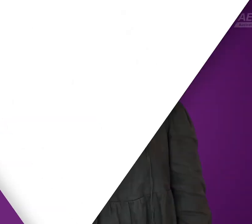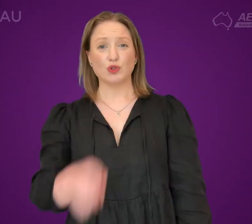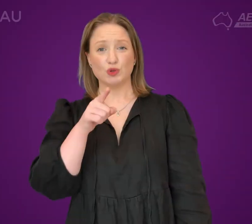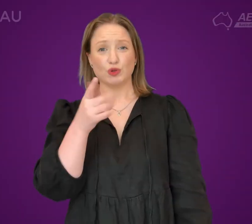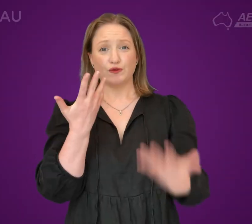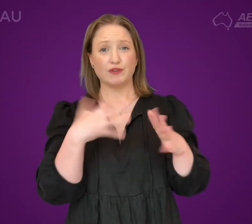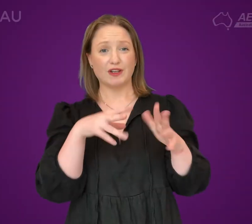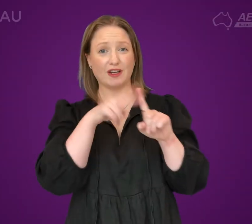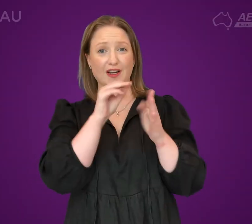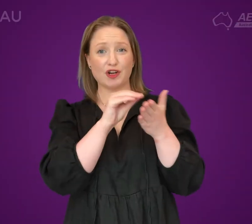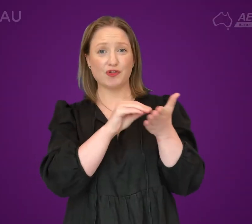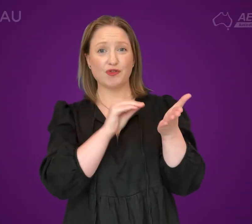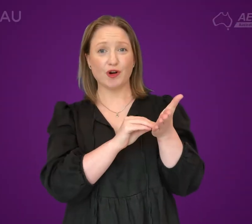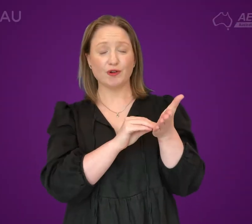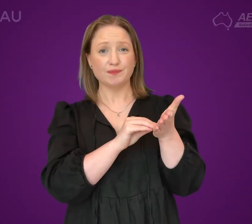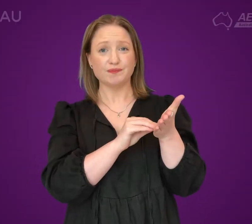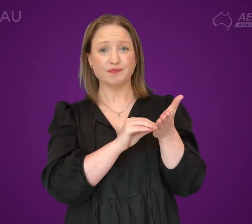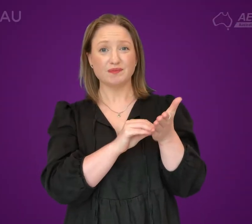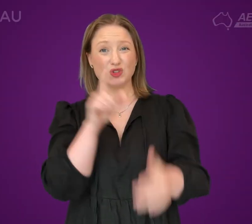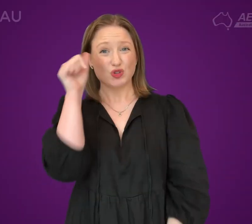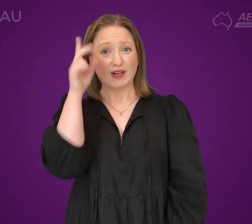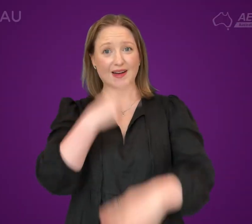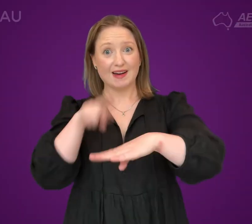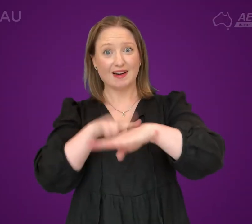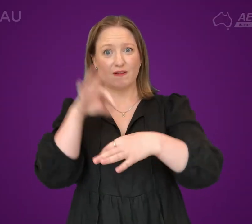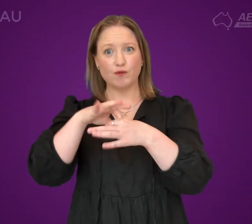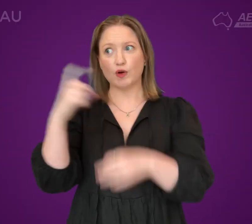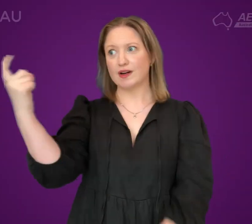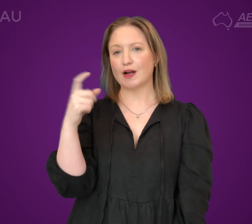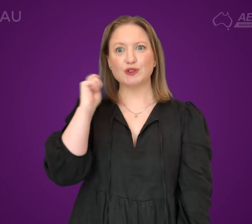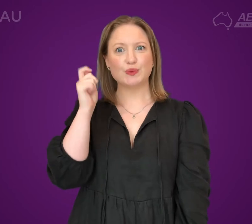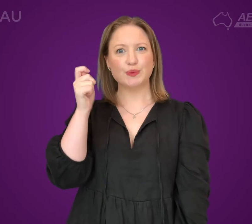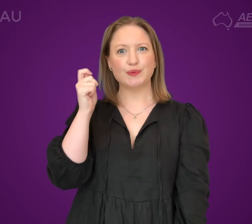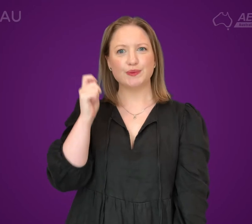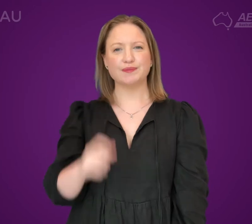Are you enrolled to vote? The Federal Election is coming soon!